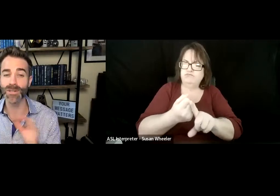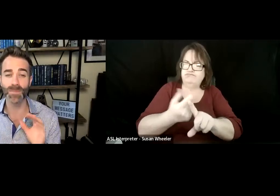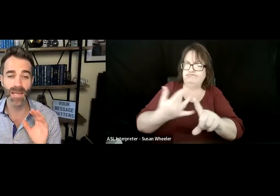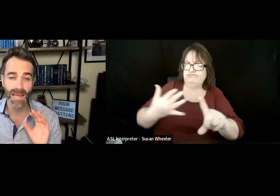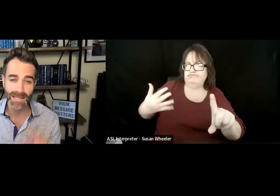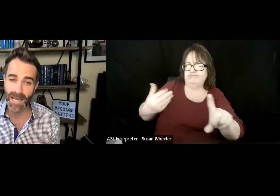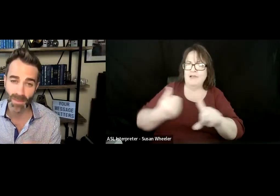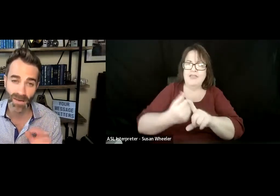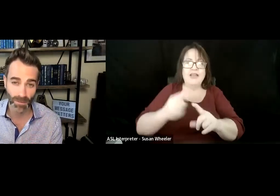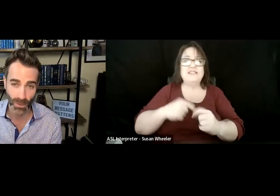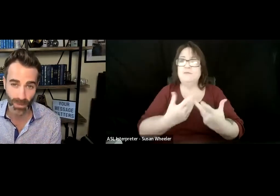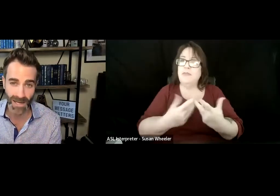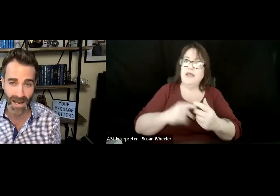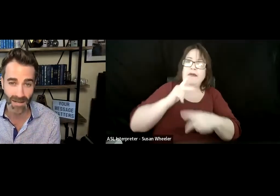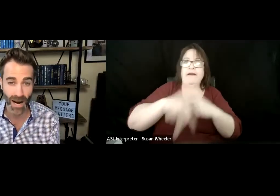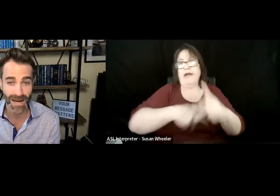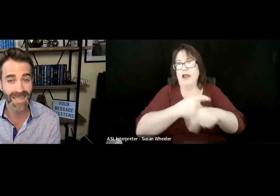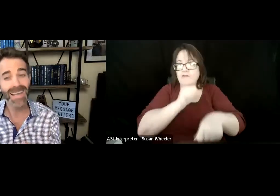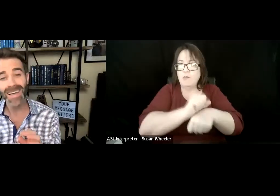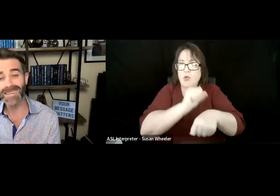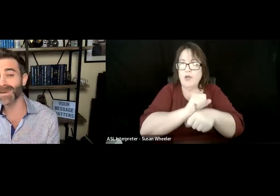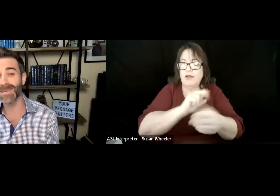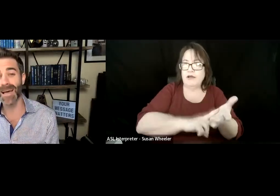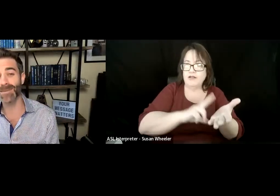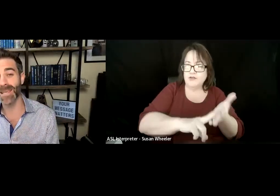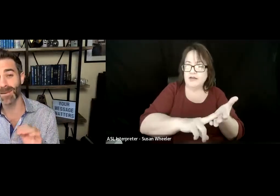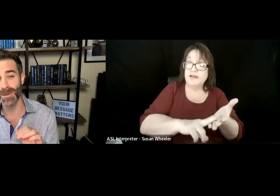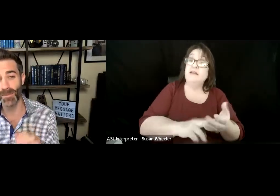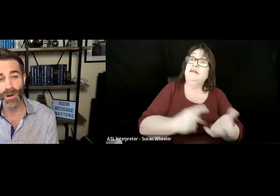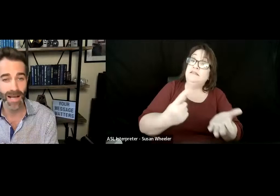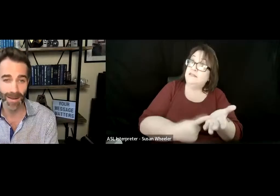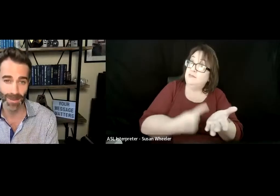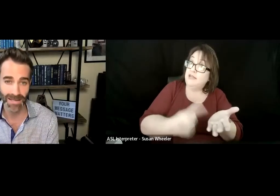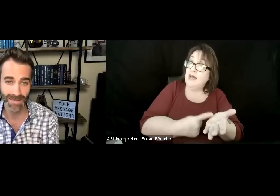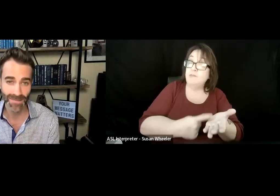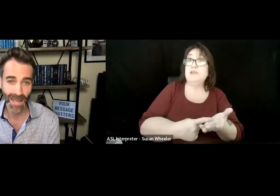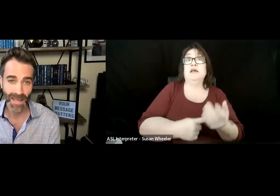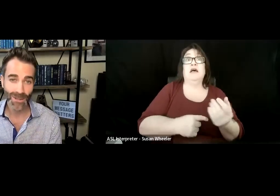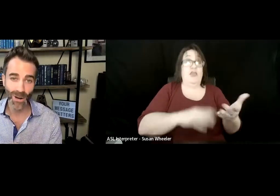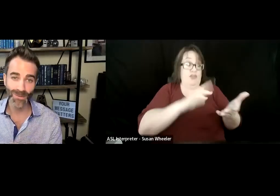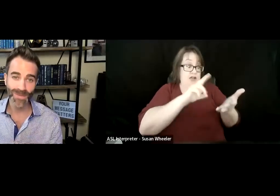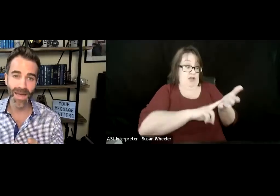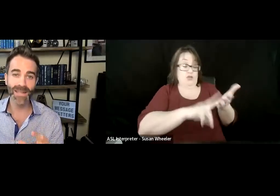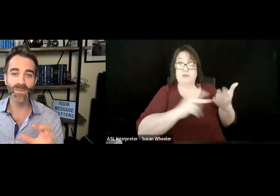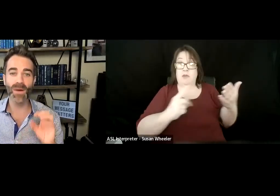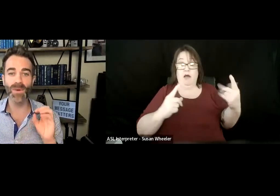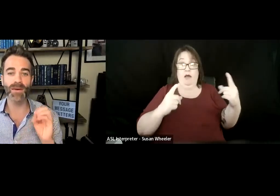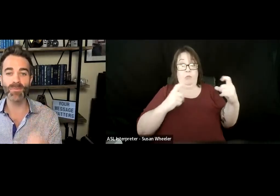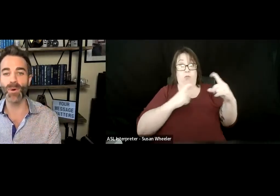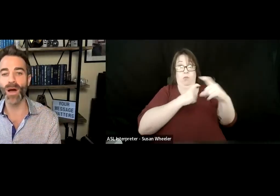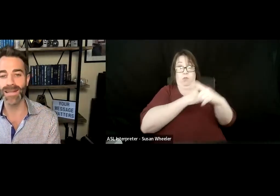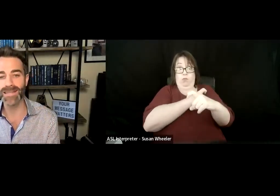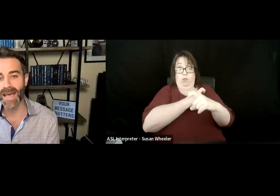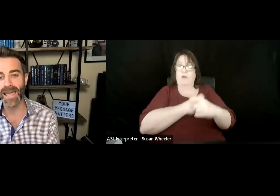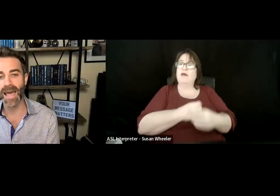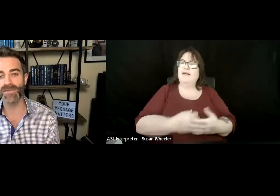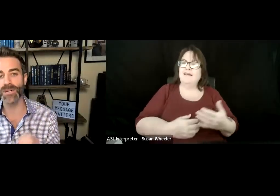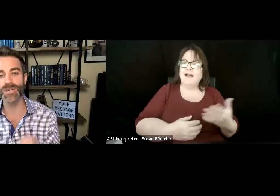than just being a type of employment contract and sometimes they can be pretty complex. So, that is why we have brought in SAG-AFTRA